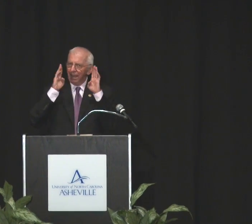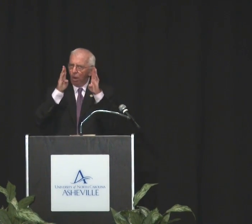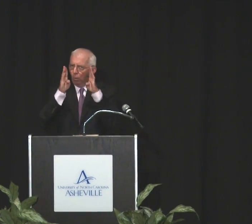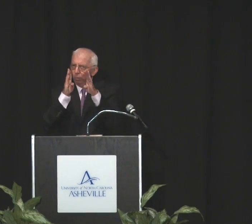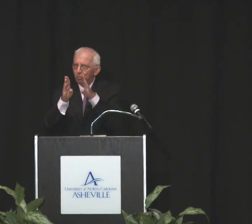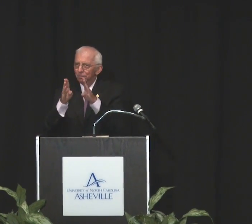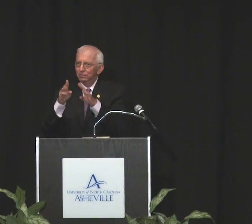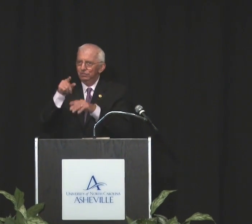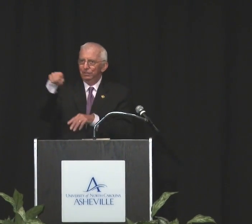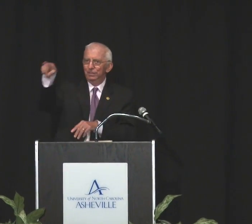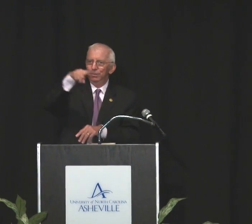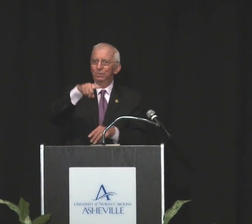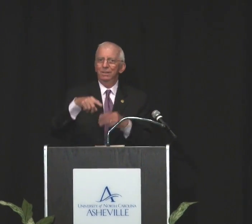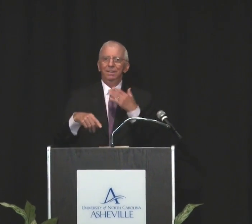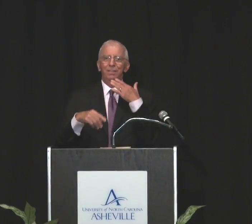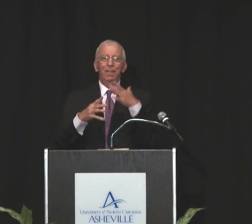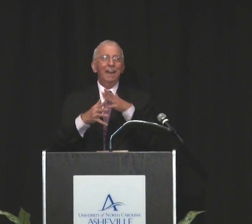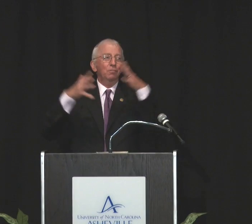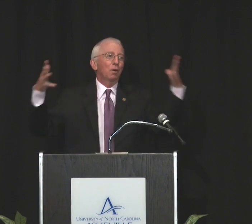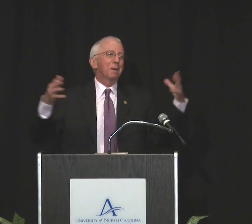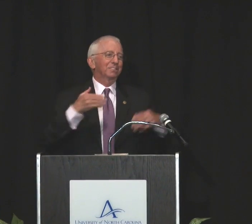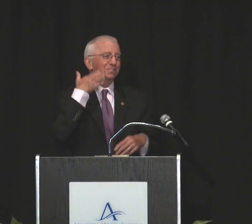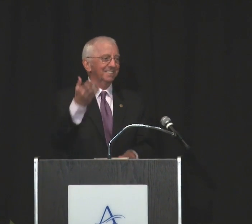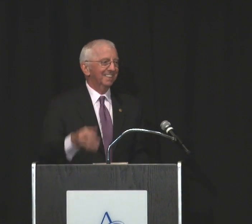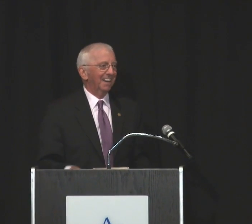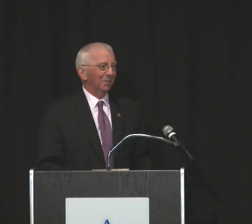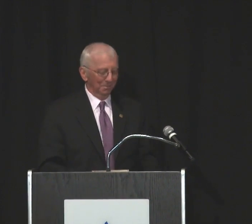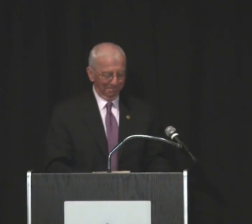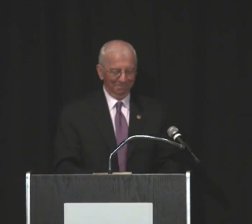to say hello to you. Thank you very much, thank you.